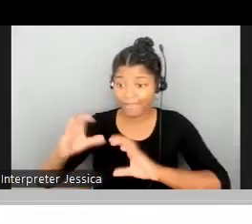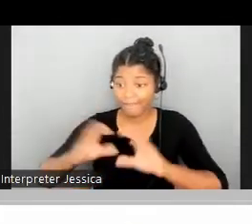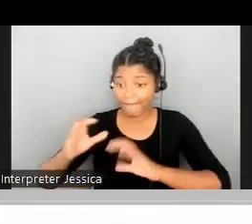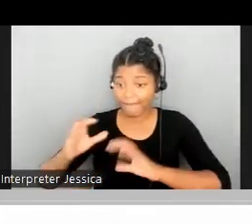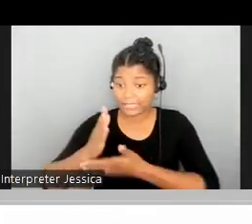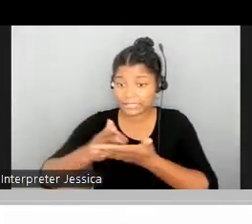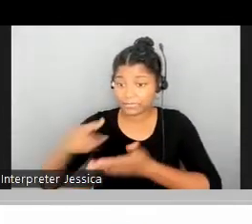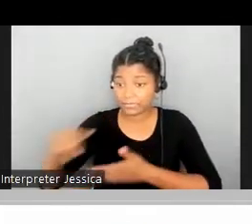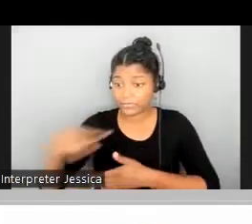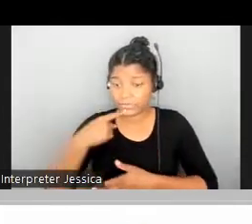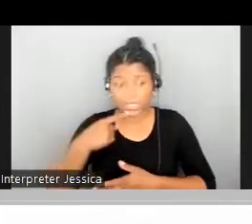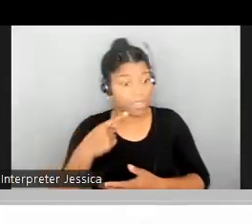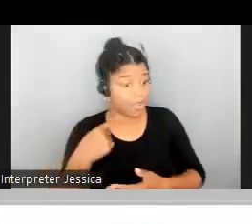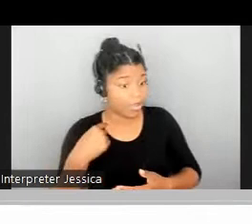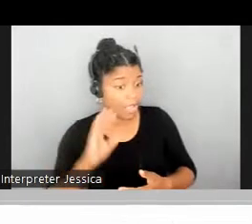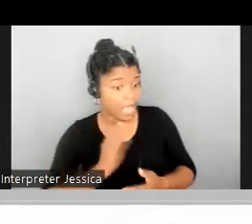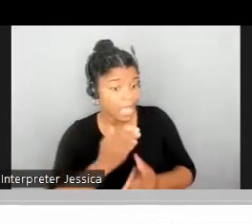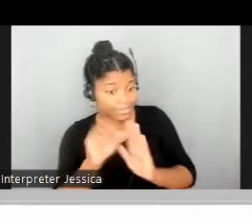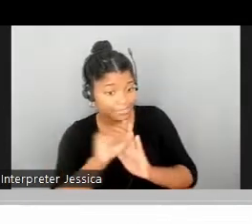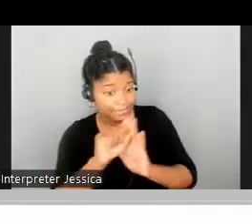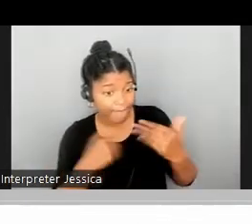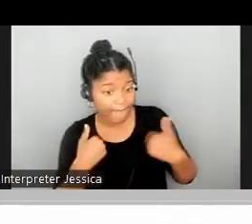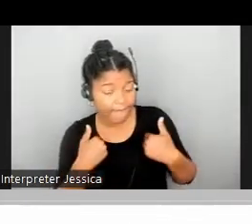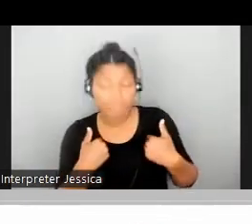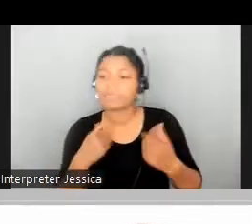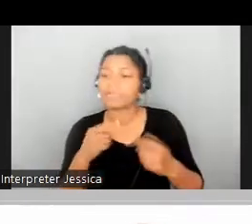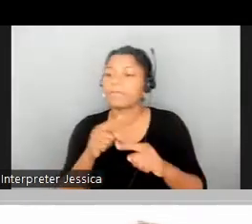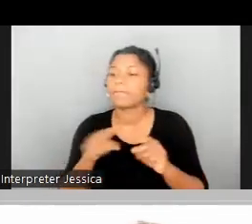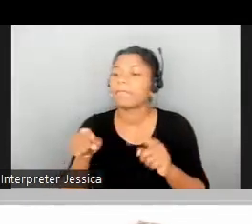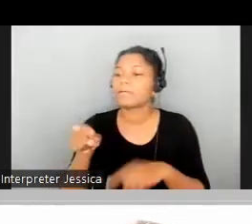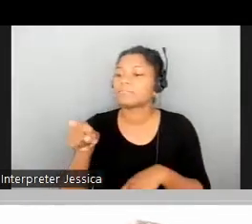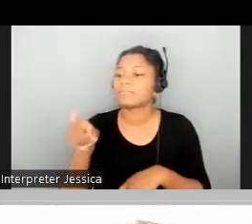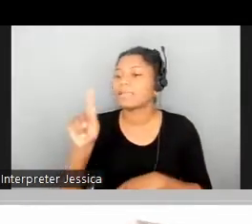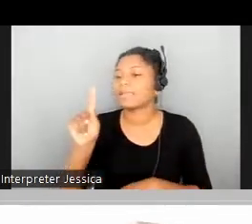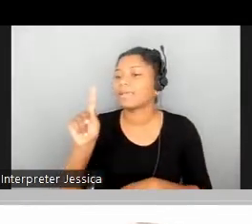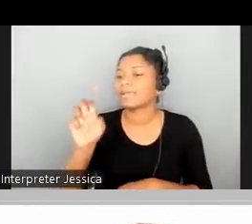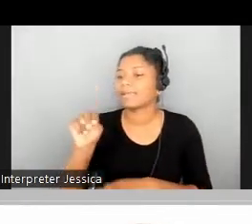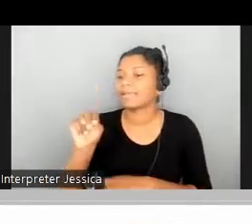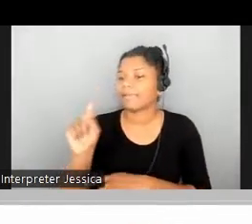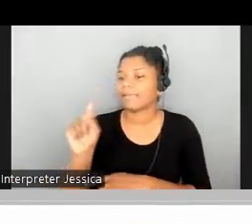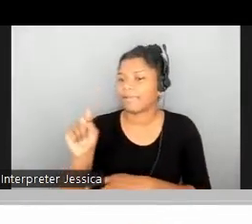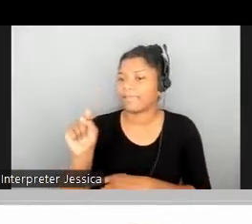You will hear it firsthand from Kent Ohms, who is the Community Living Director for the